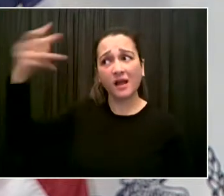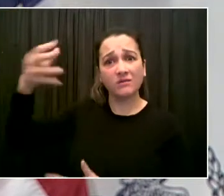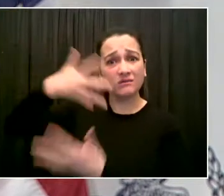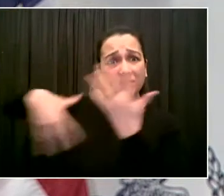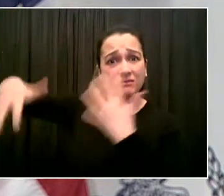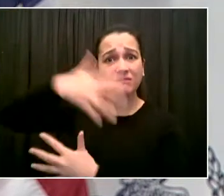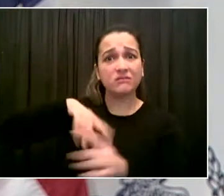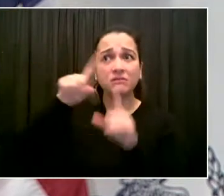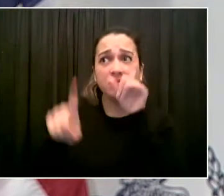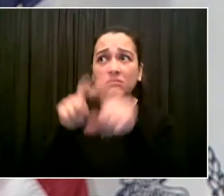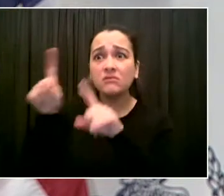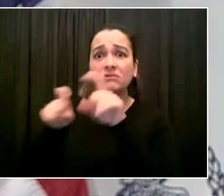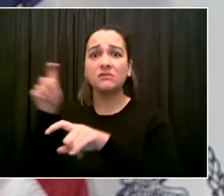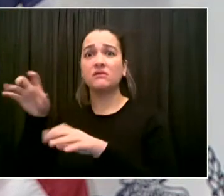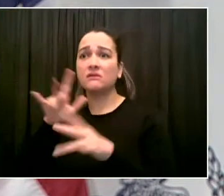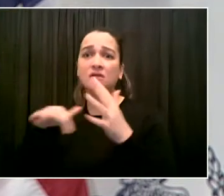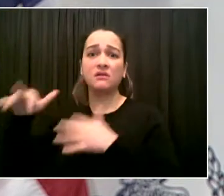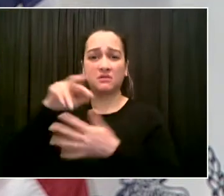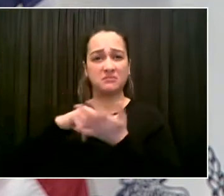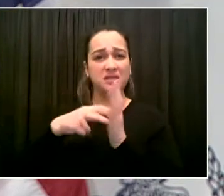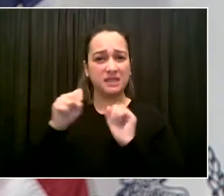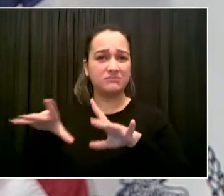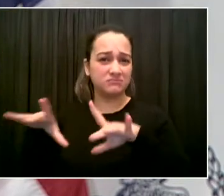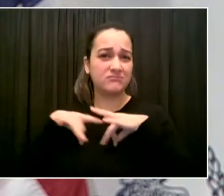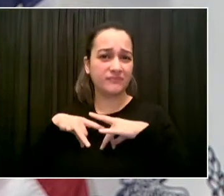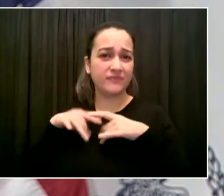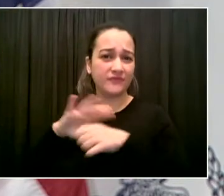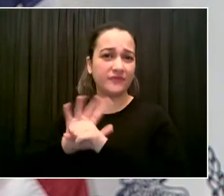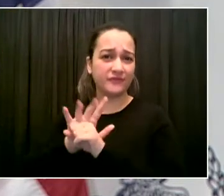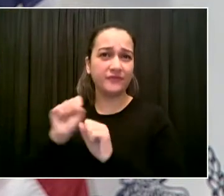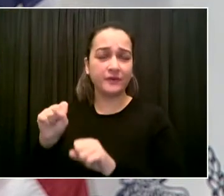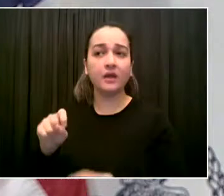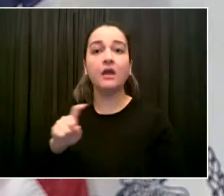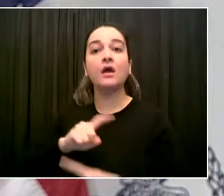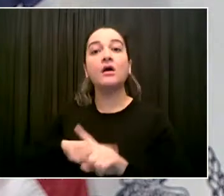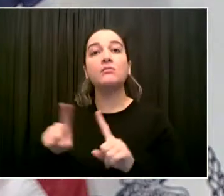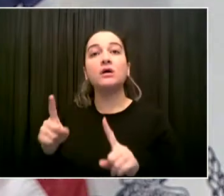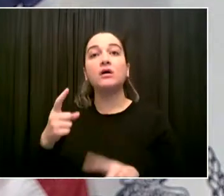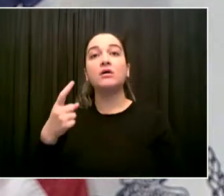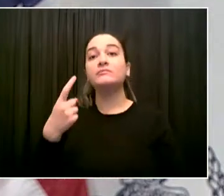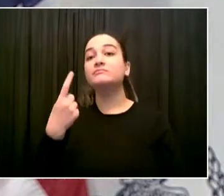SHOULD BE VACCINATETED THIS IS ANOTHER EXAMPLE WHY FIGHT FOR THE FREEDOM TO VACCINATE. DI OOT N' UNUNDERSTATAND HOW THE STATE IS